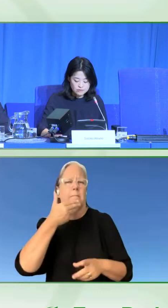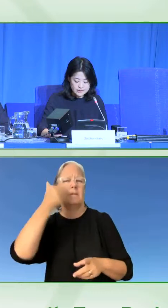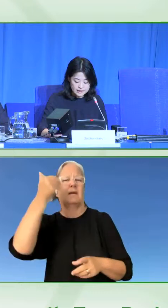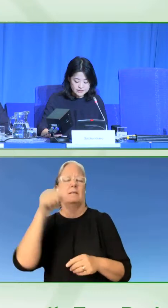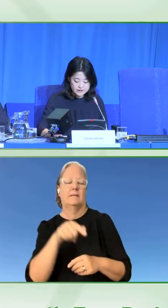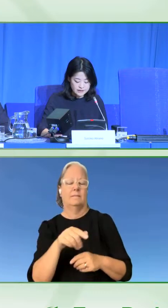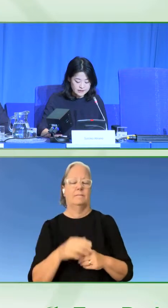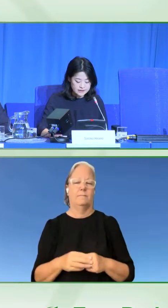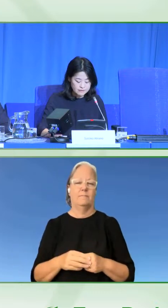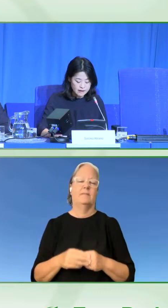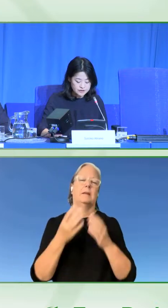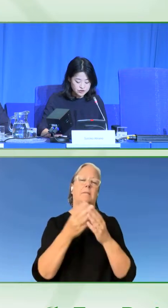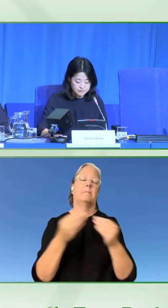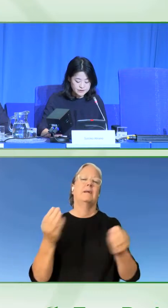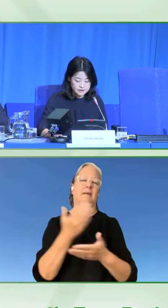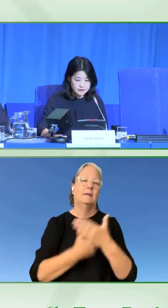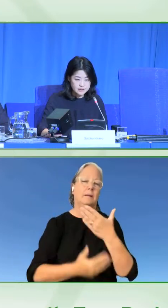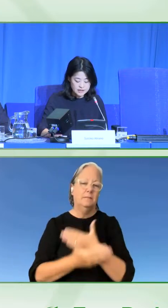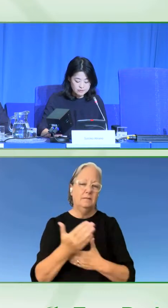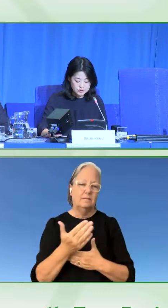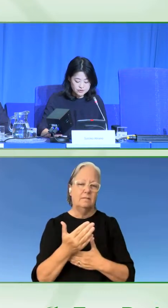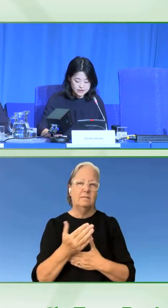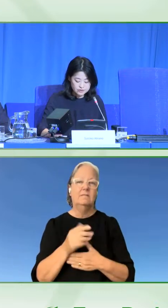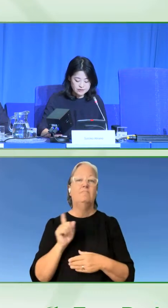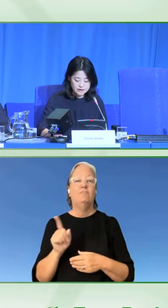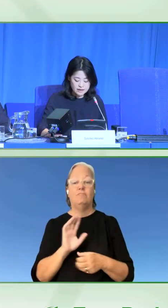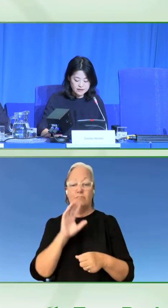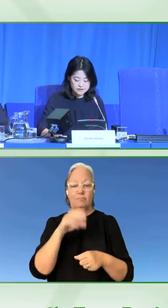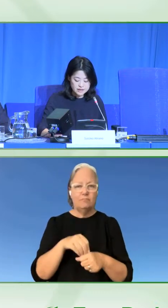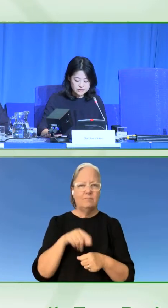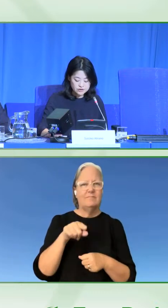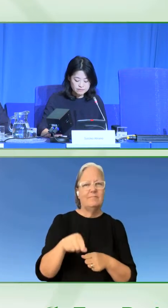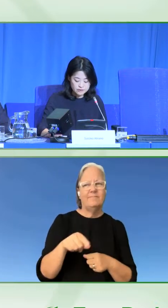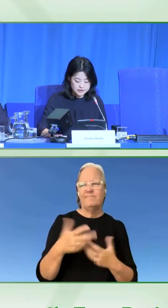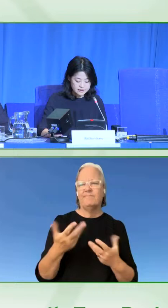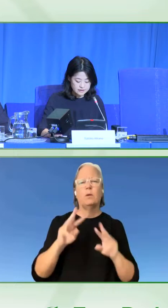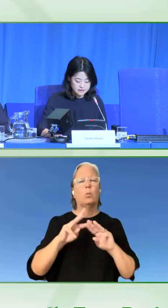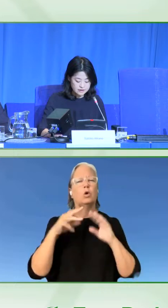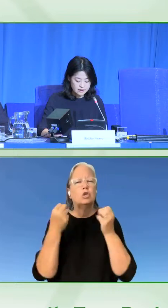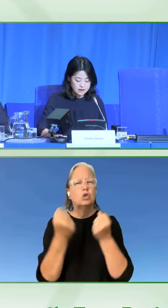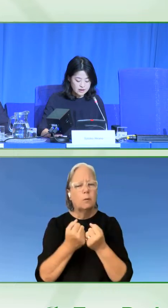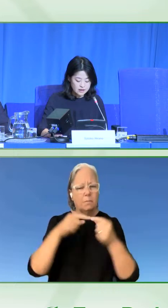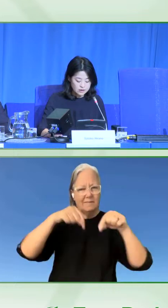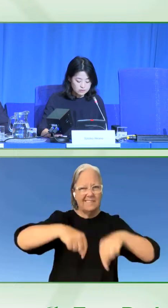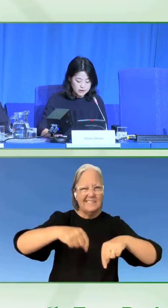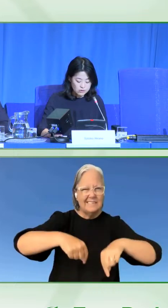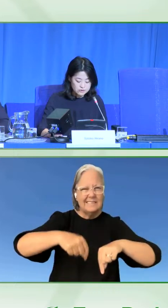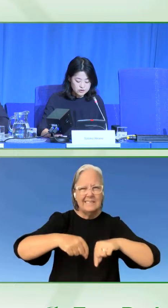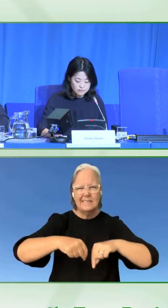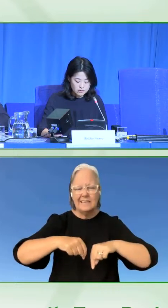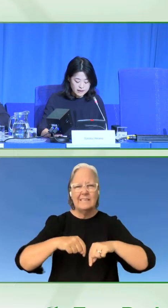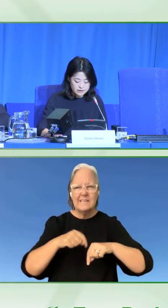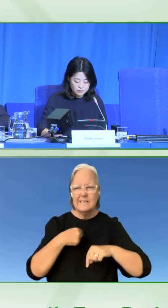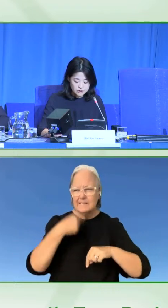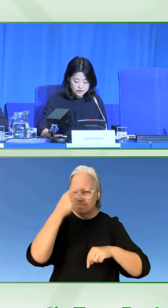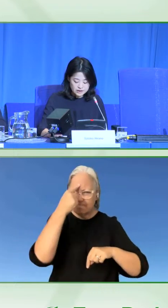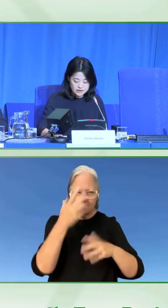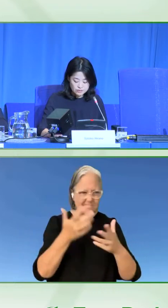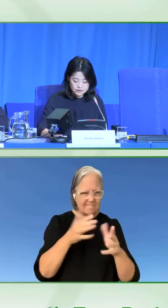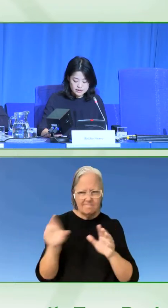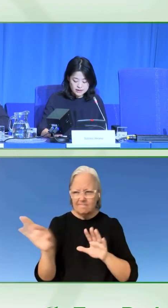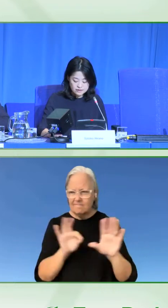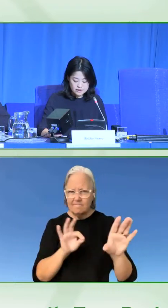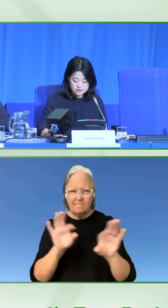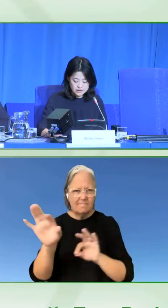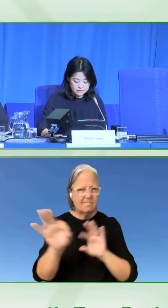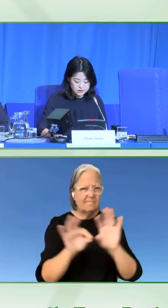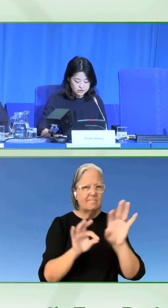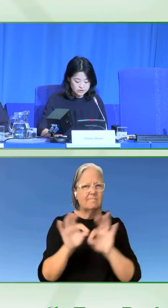My name is Satoko Hirano from the Tokyo mobility foundation.